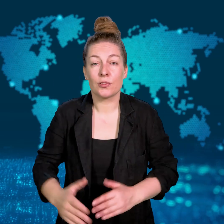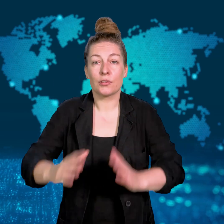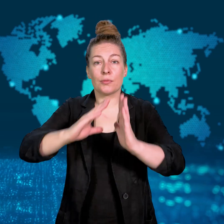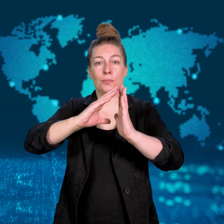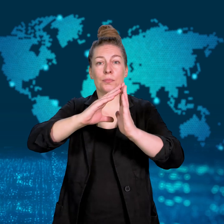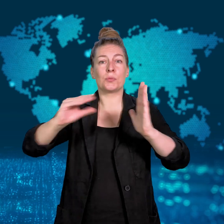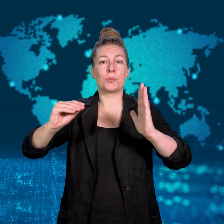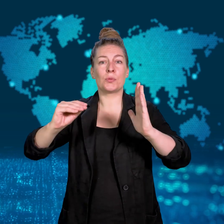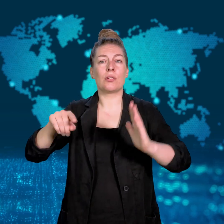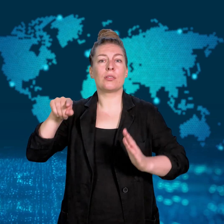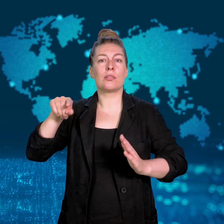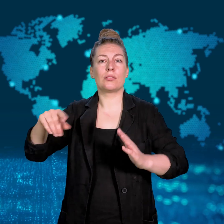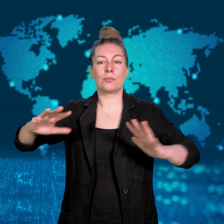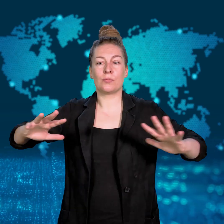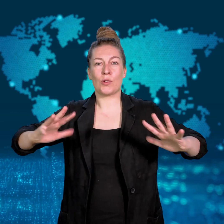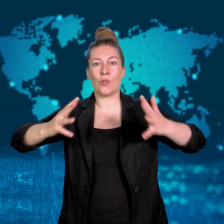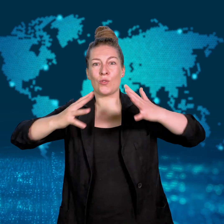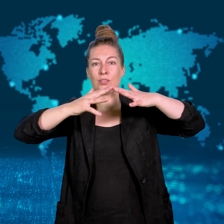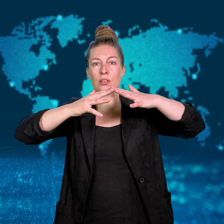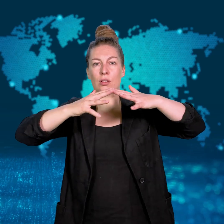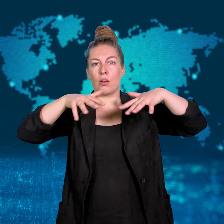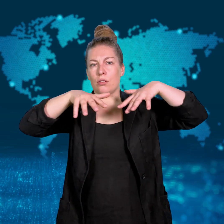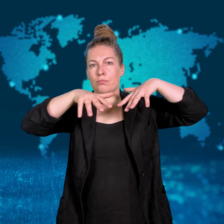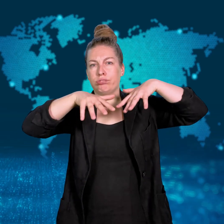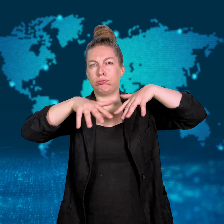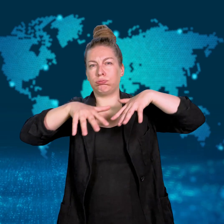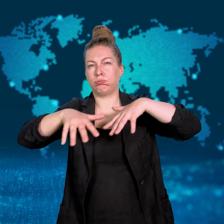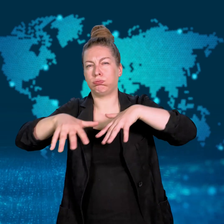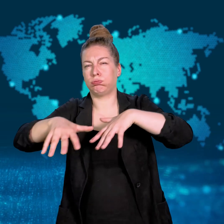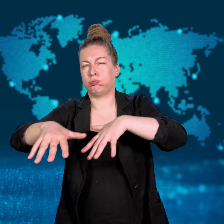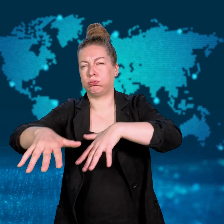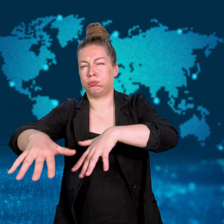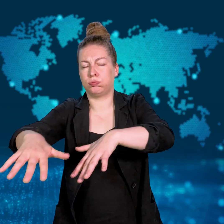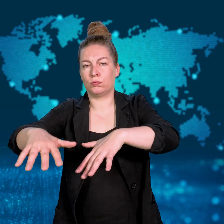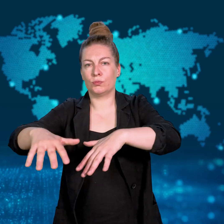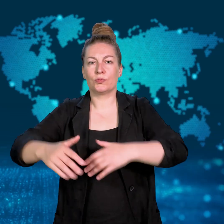Massive landslide